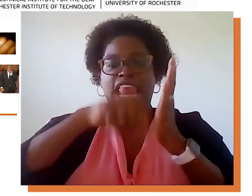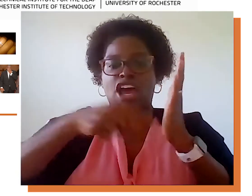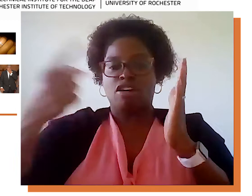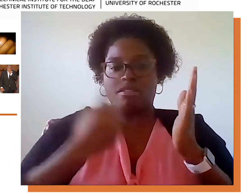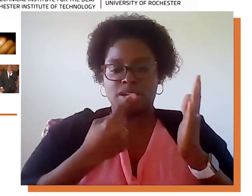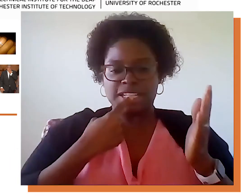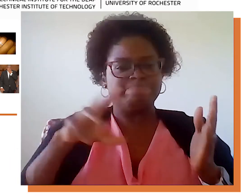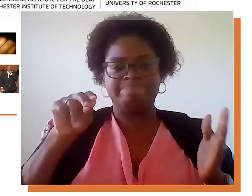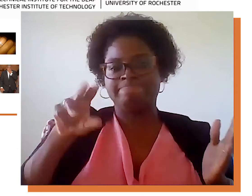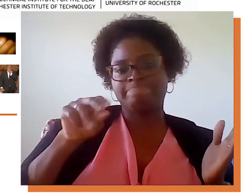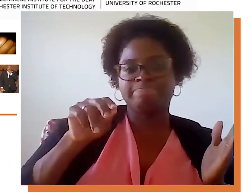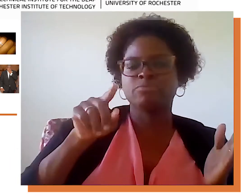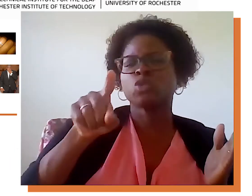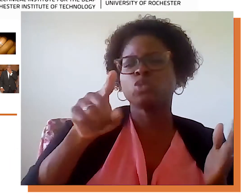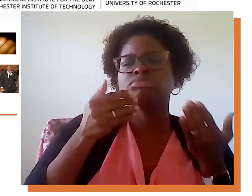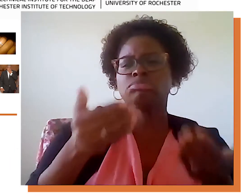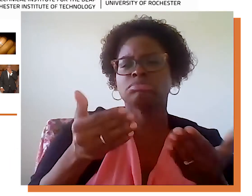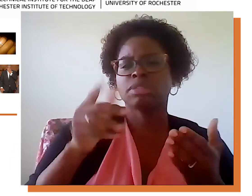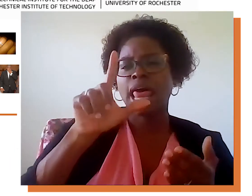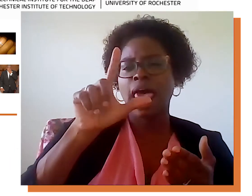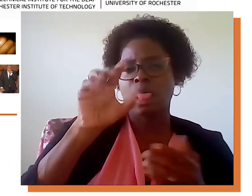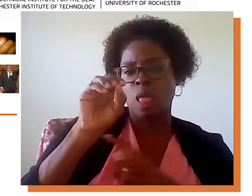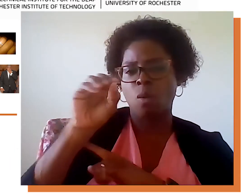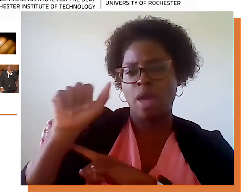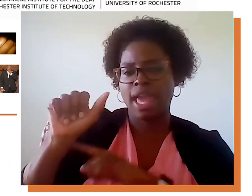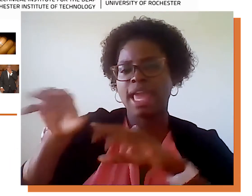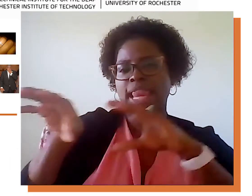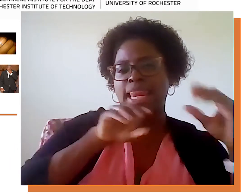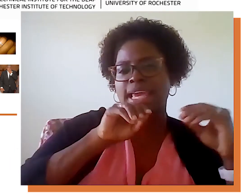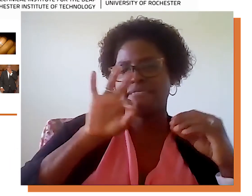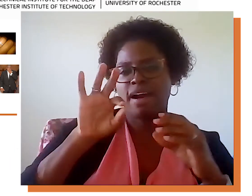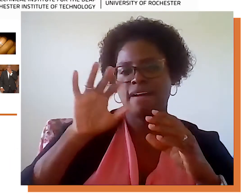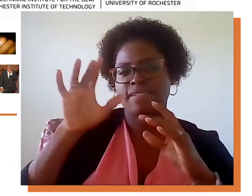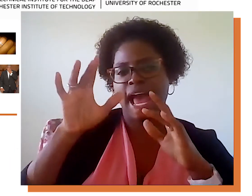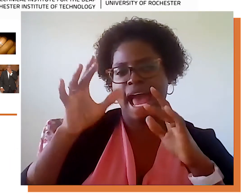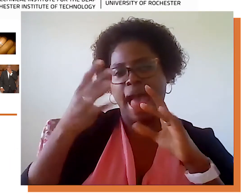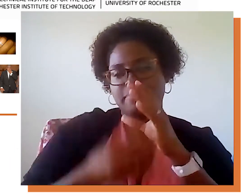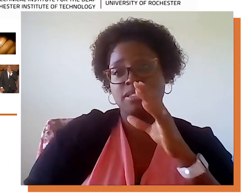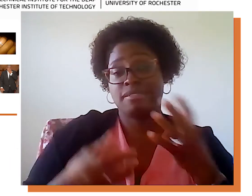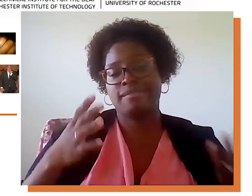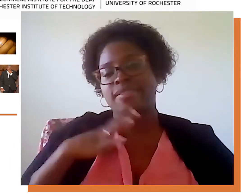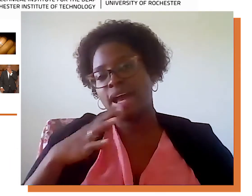And then when they received the letter, the department chair came up to me and said, "You know what? I think it's probably better